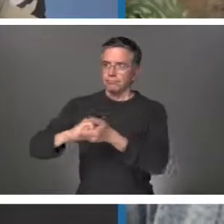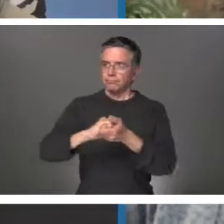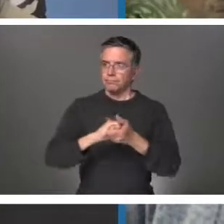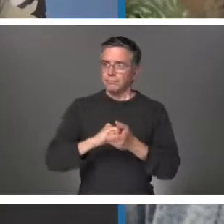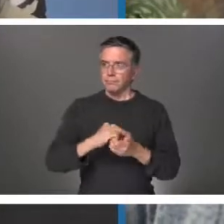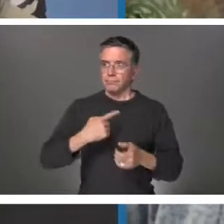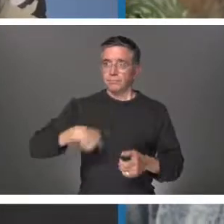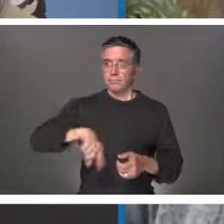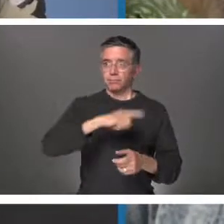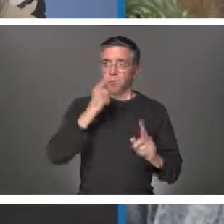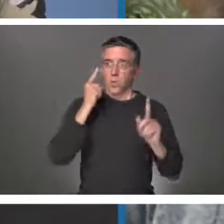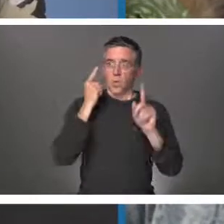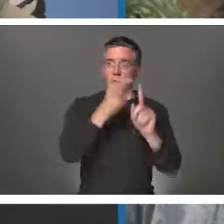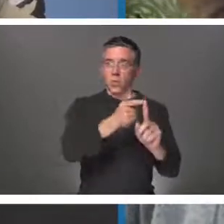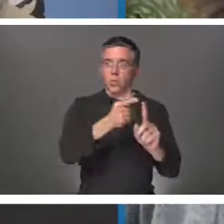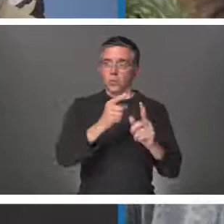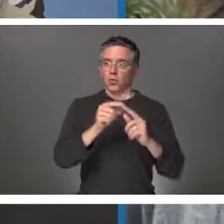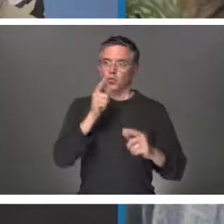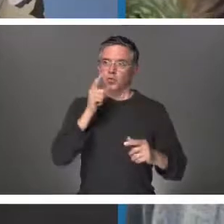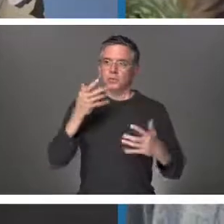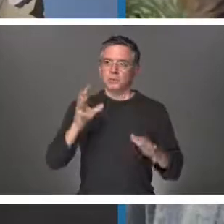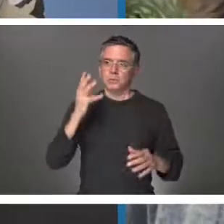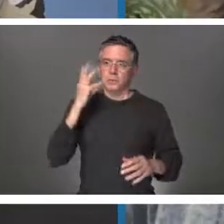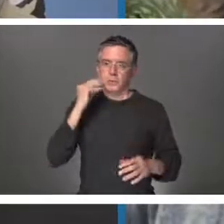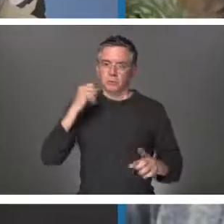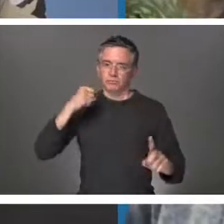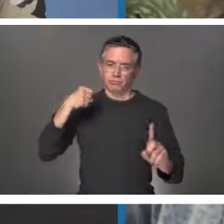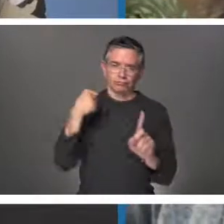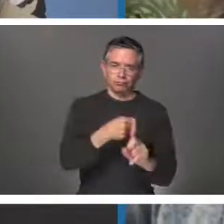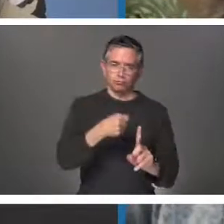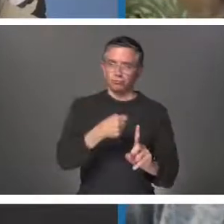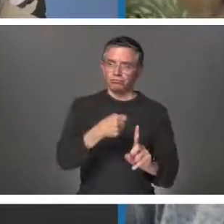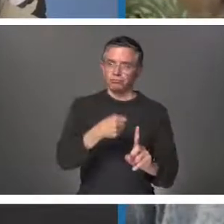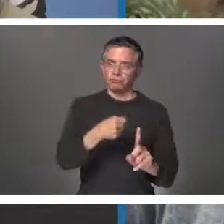by a situation or a condition should actually have a clear say in strategies